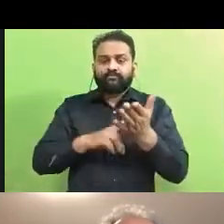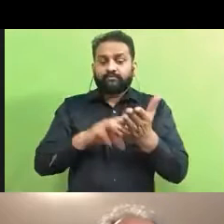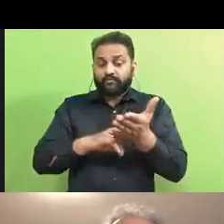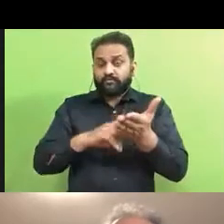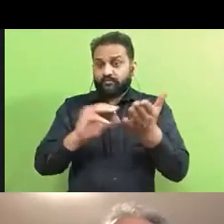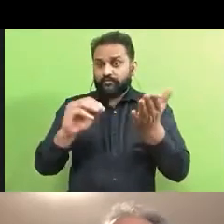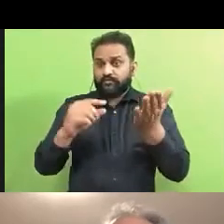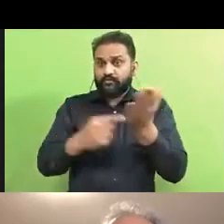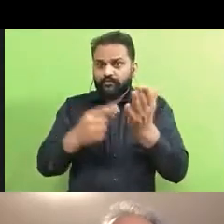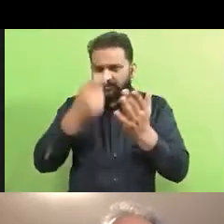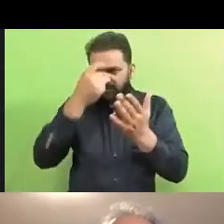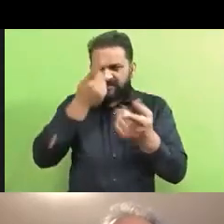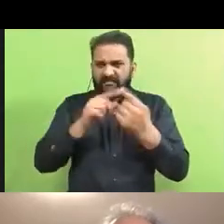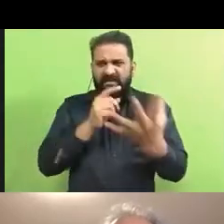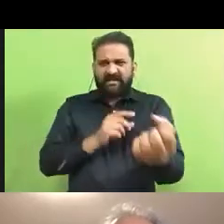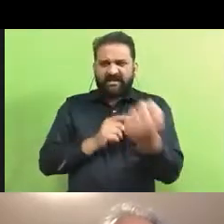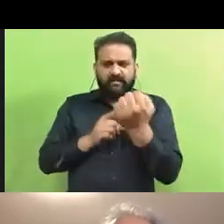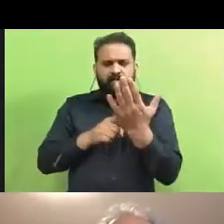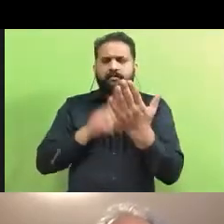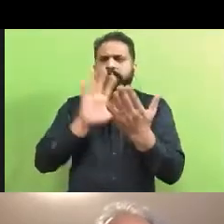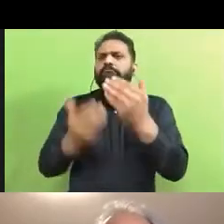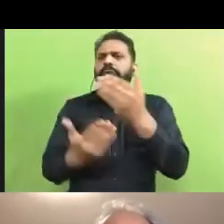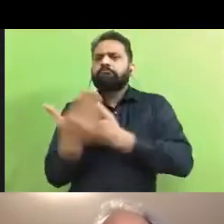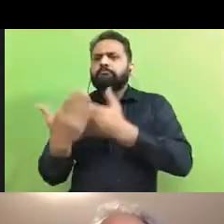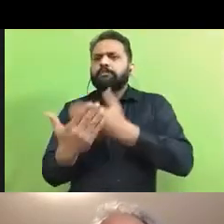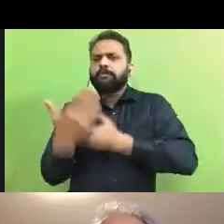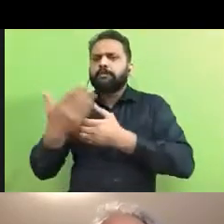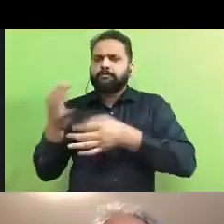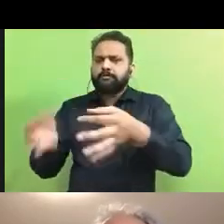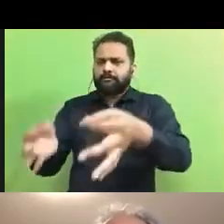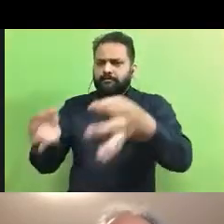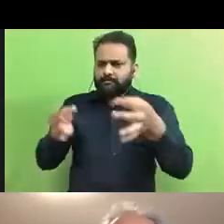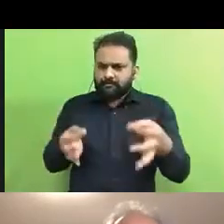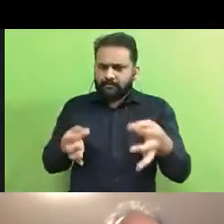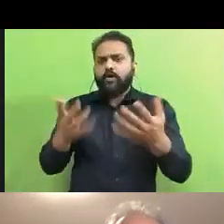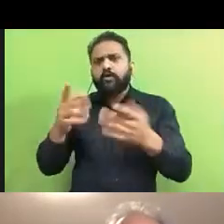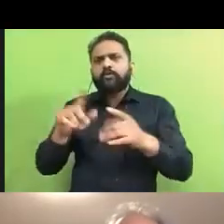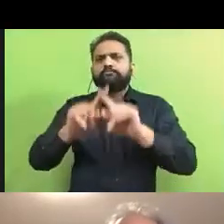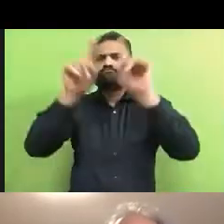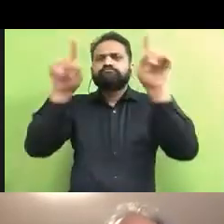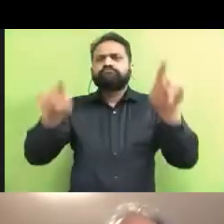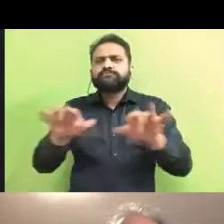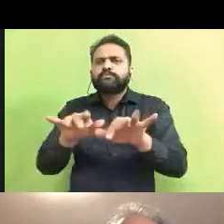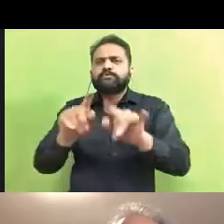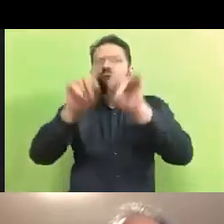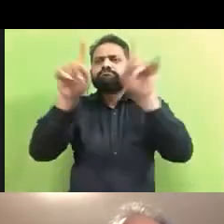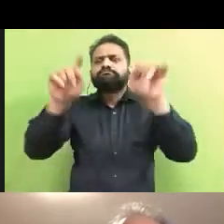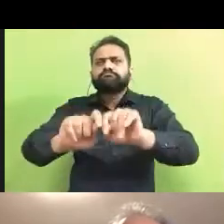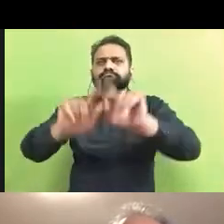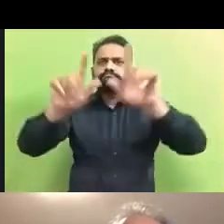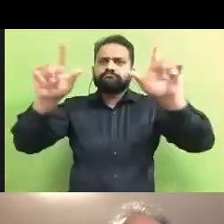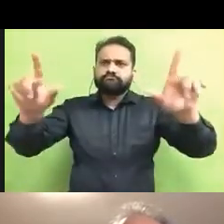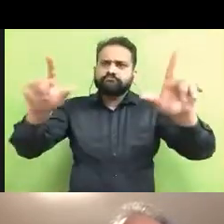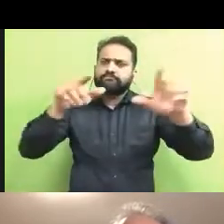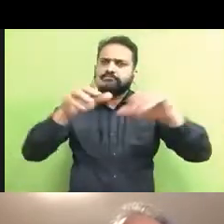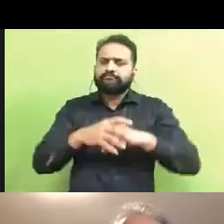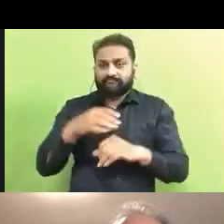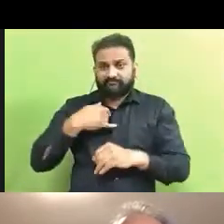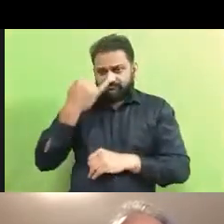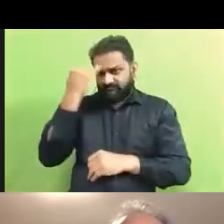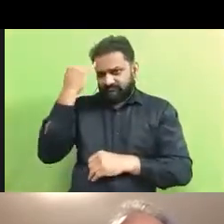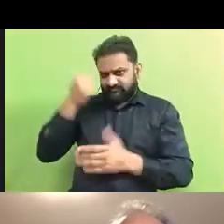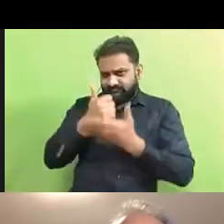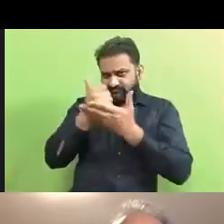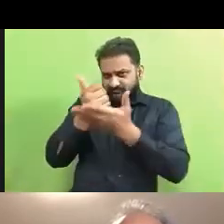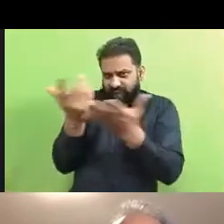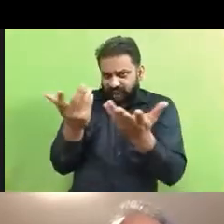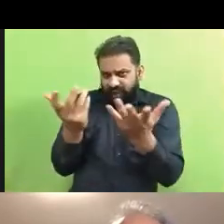just print it out take it or on the screen of computer i suggest you to just do a general